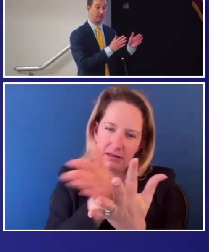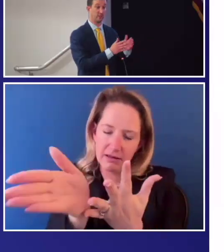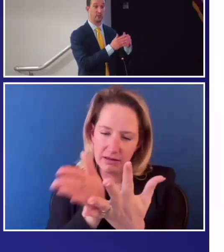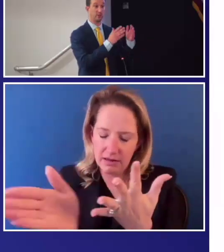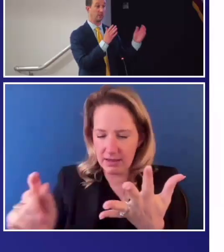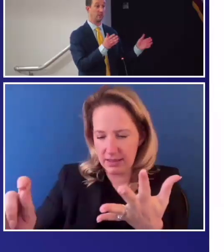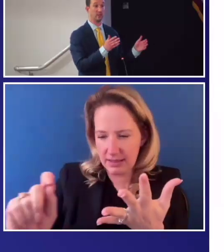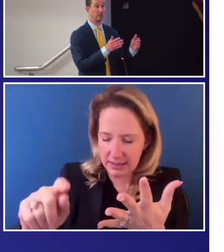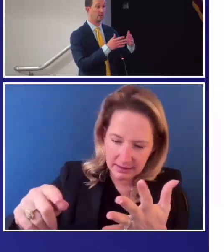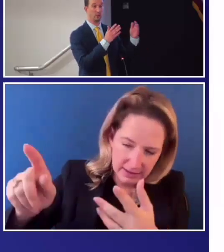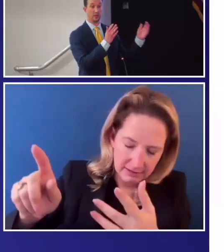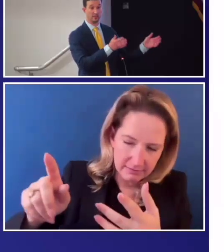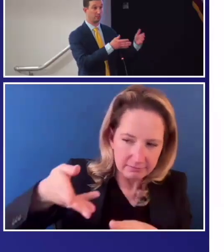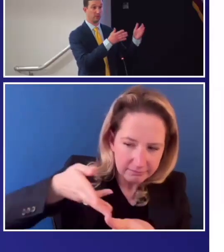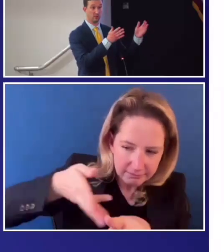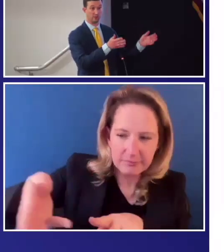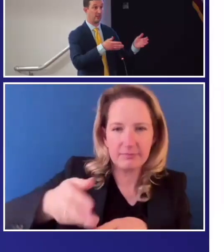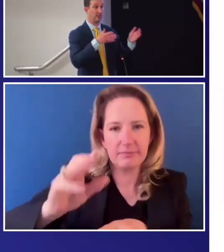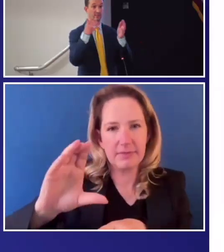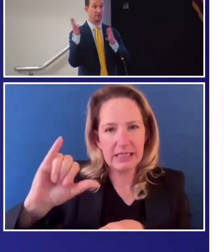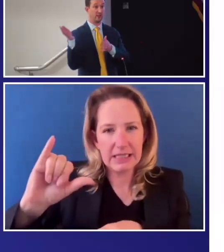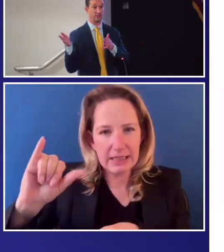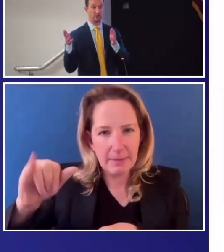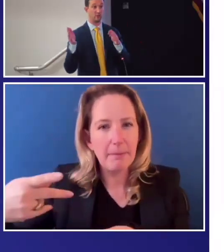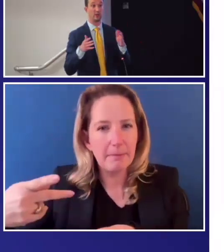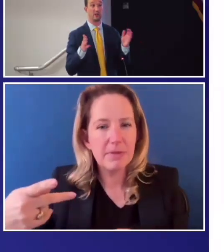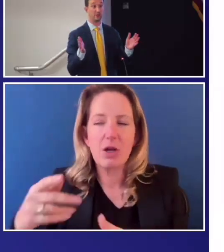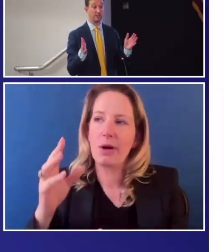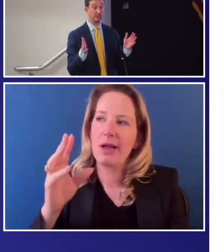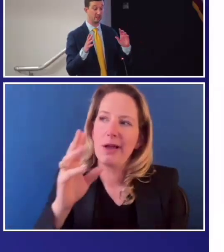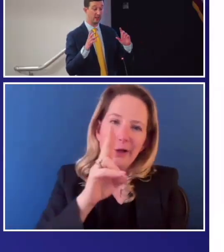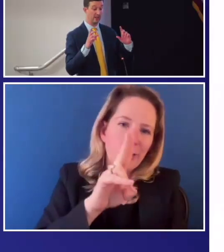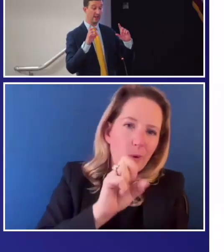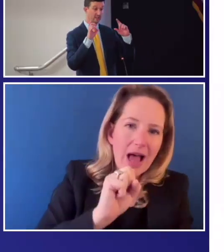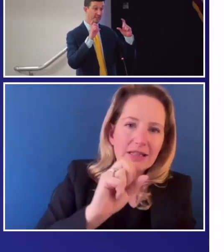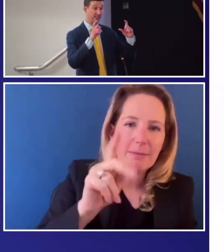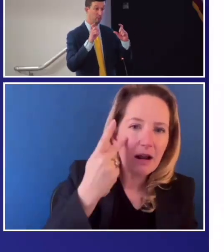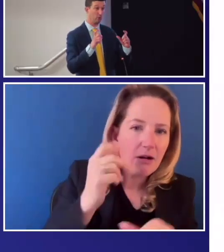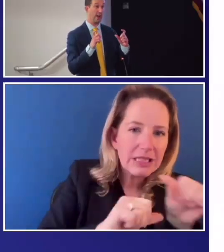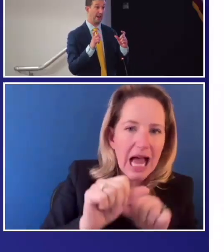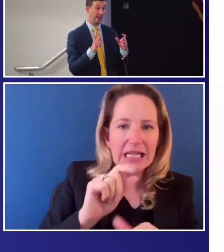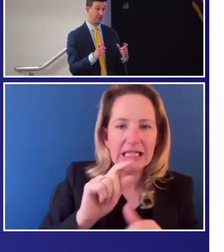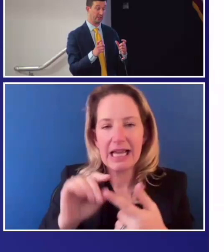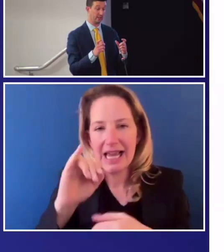areas. Maybe US political science, international, whatever it is, it's that that more agg --